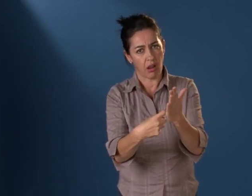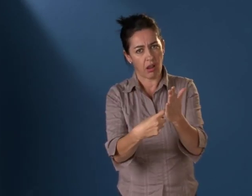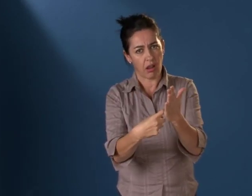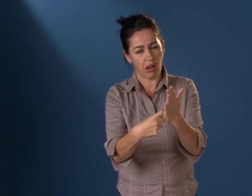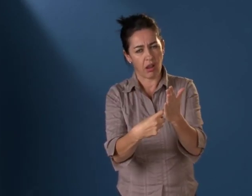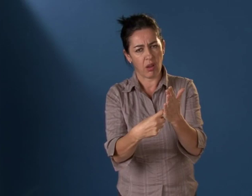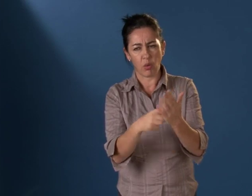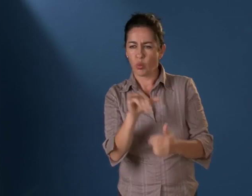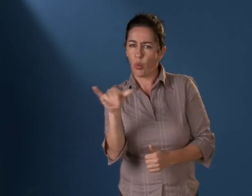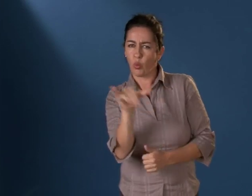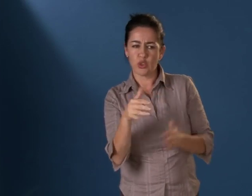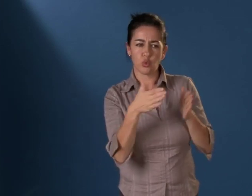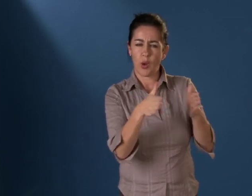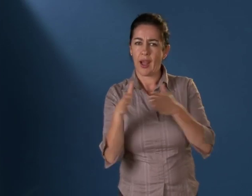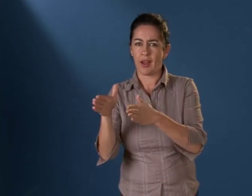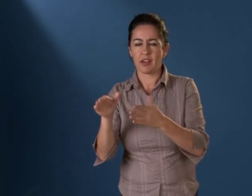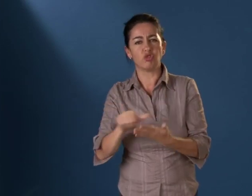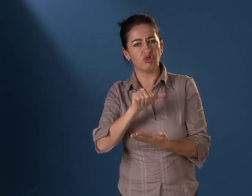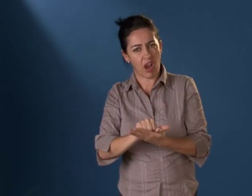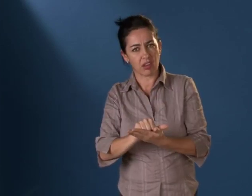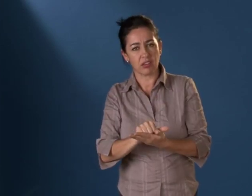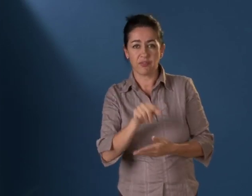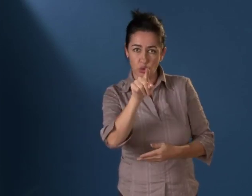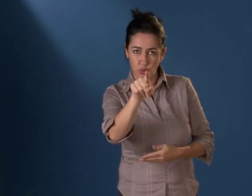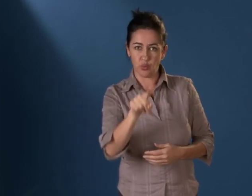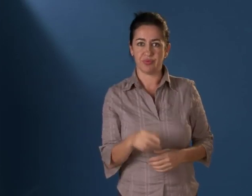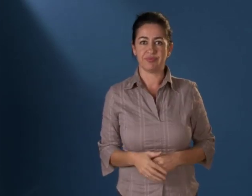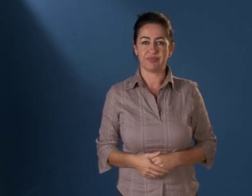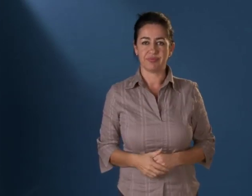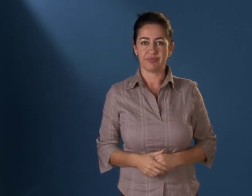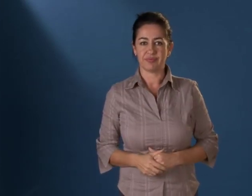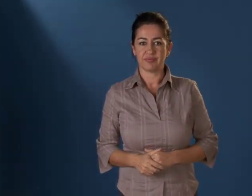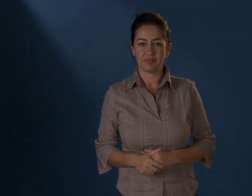or GP for advice on how to find the help that is right for you.